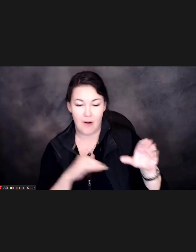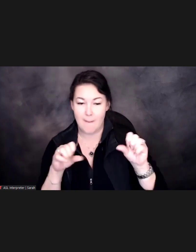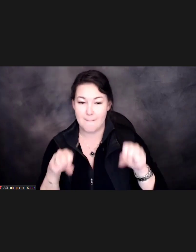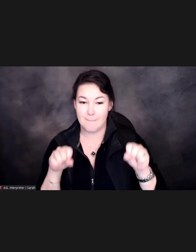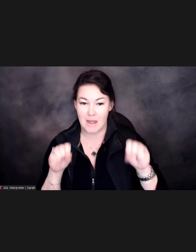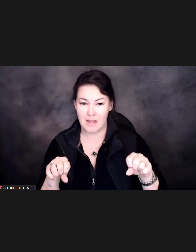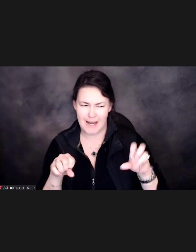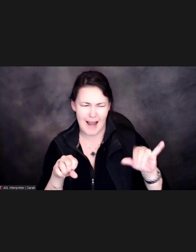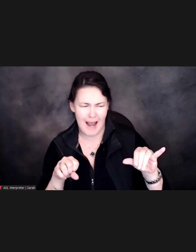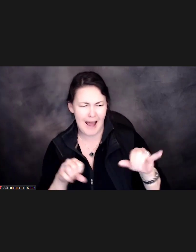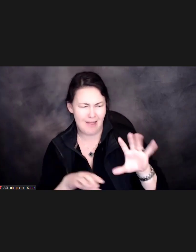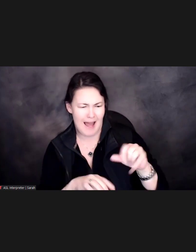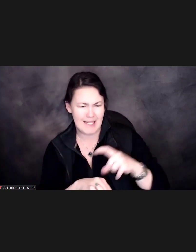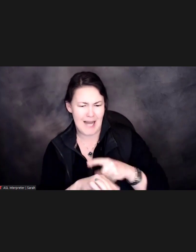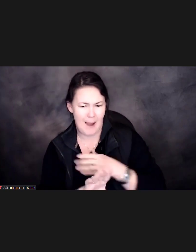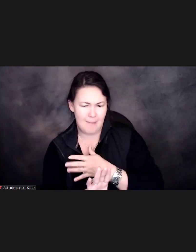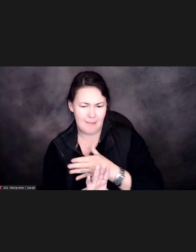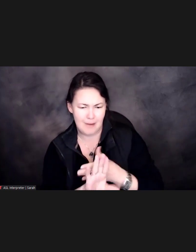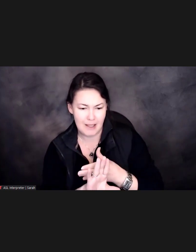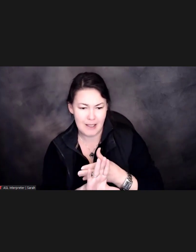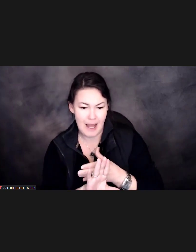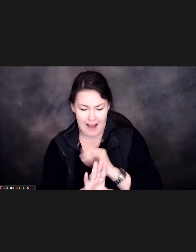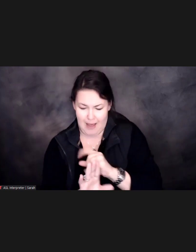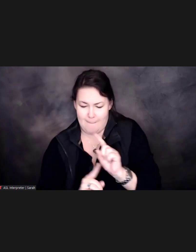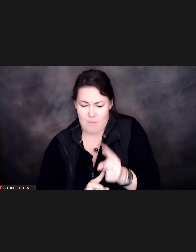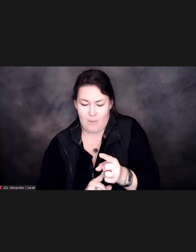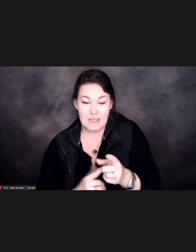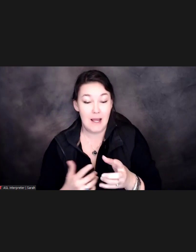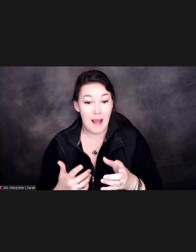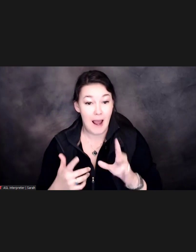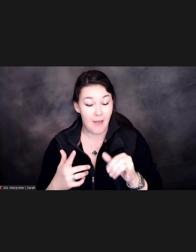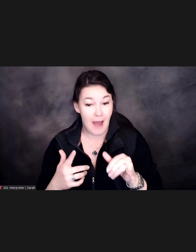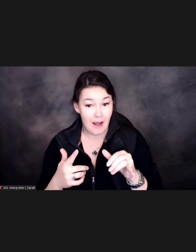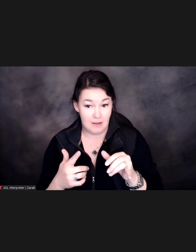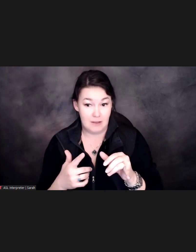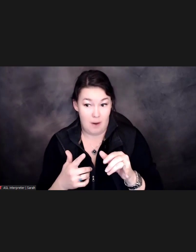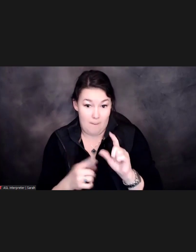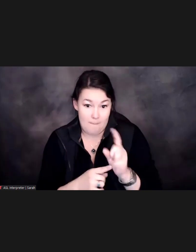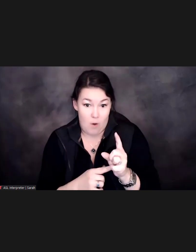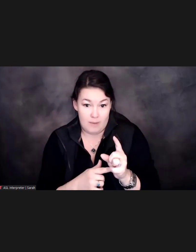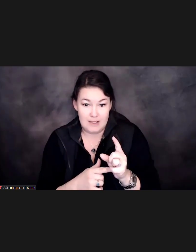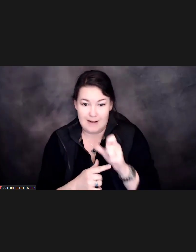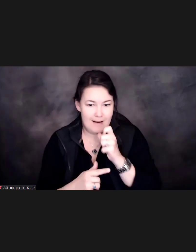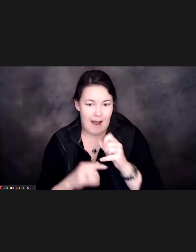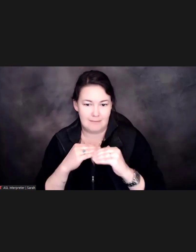um, abilities at that point in time and, as we said earlier, that can